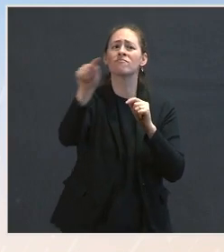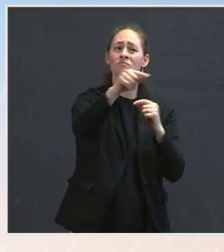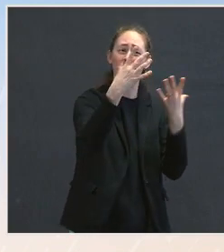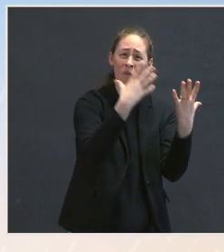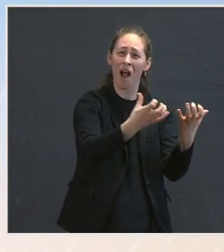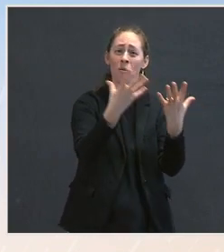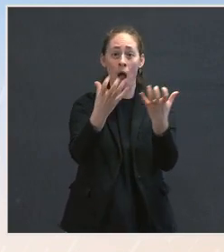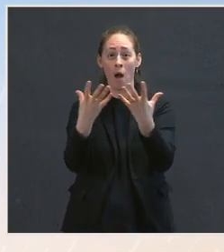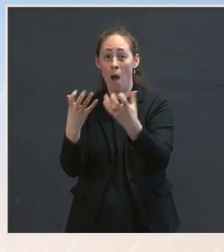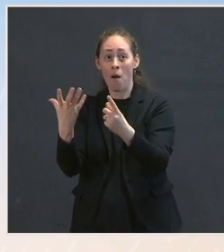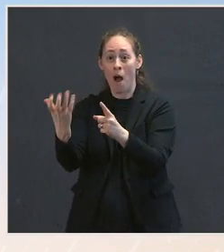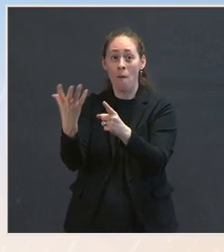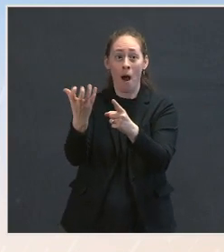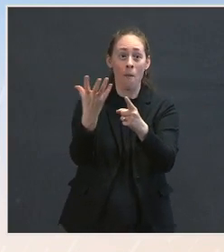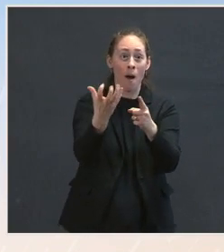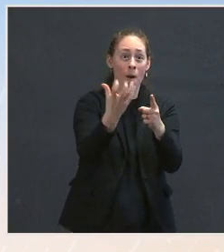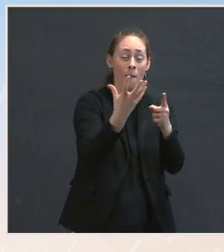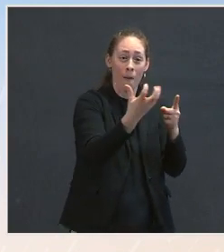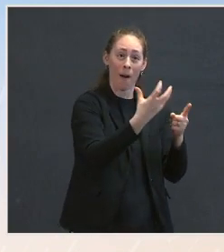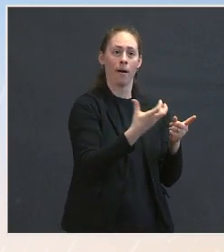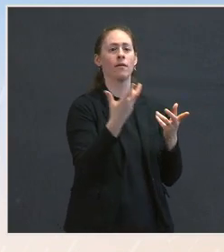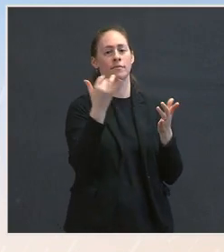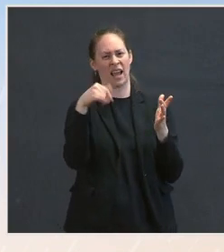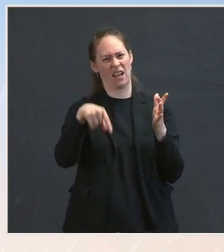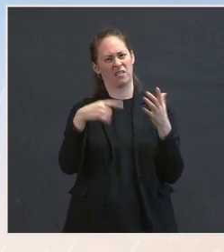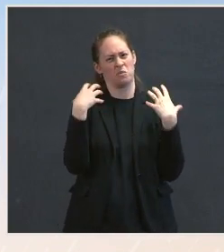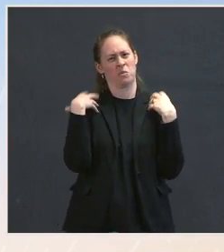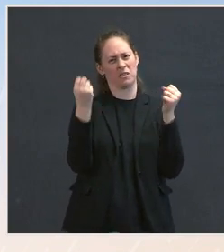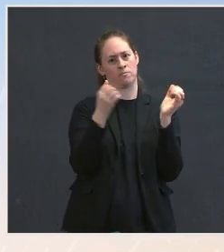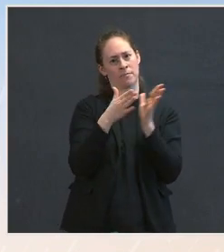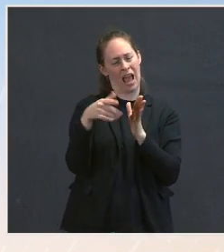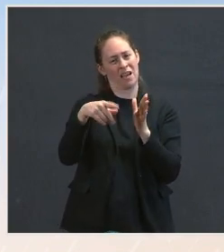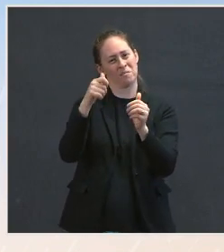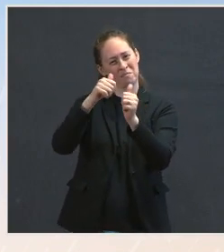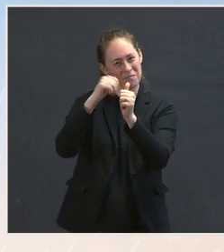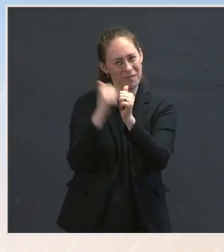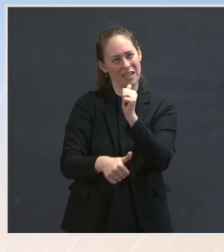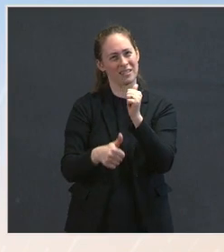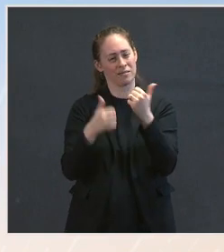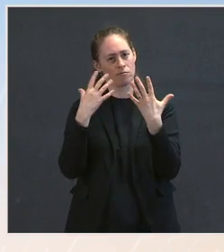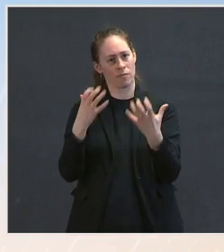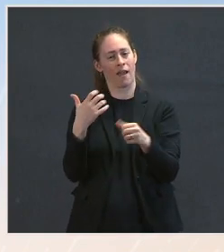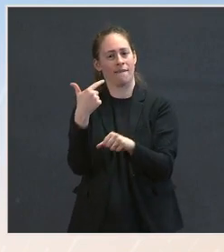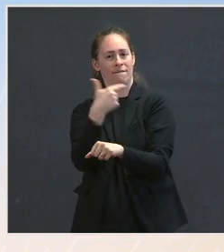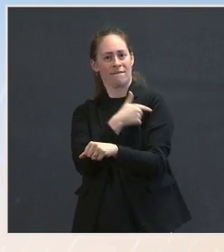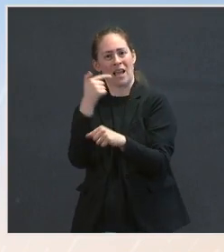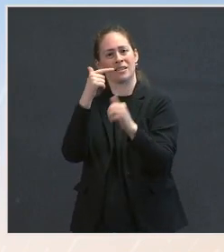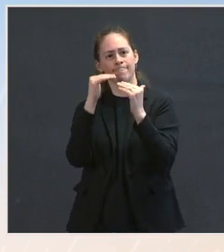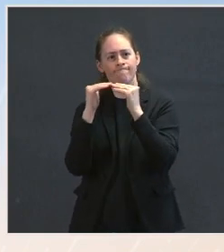They clearly want money for vaccinations. They clearly want schools to reopen and funding to reopen schools.